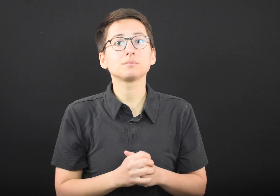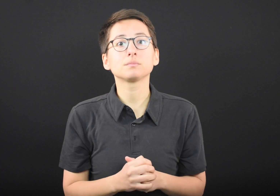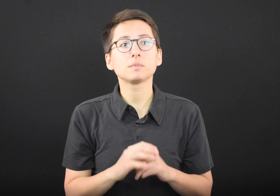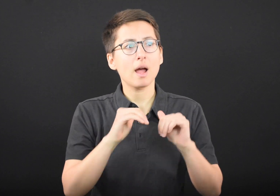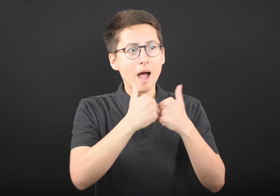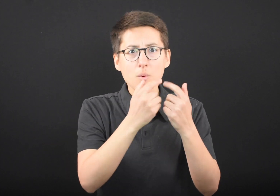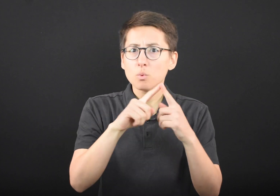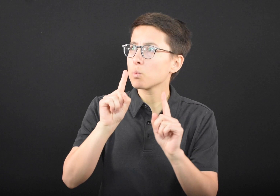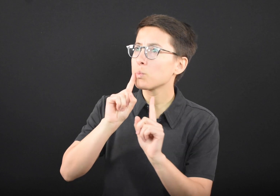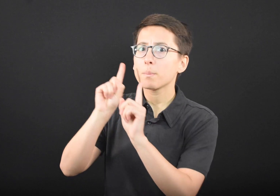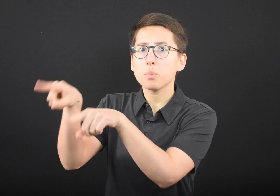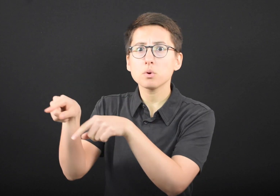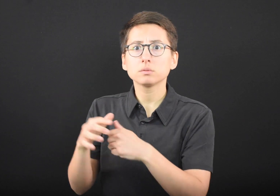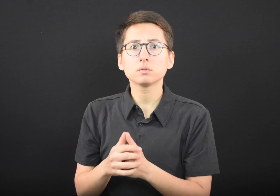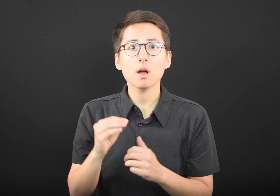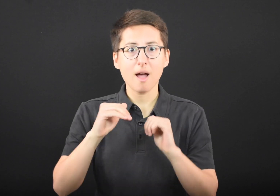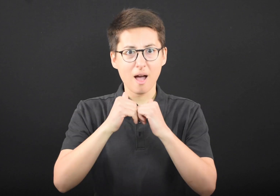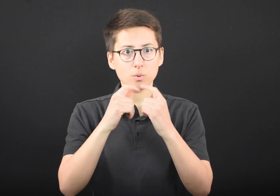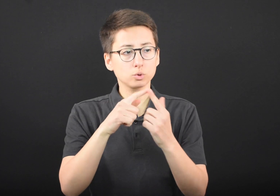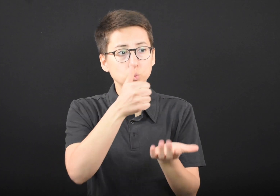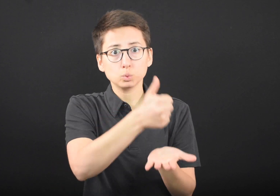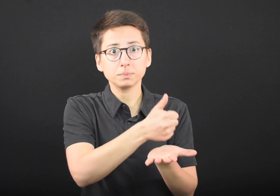how to report it, and how to treat it.